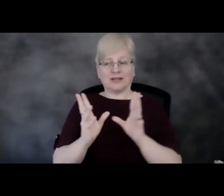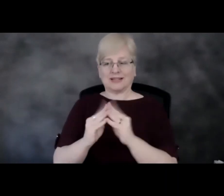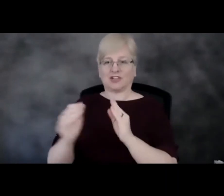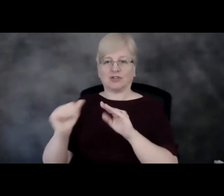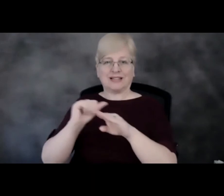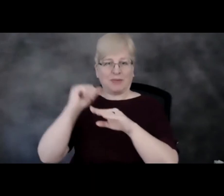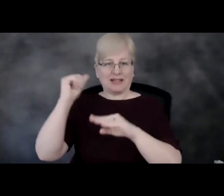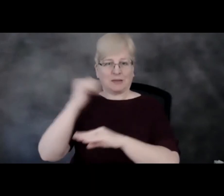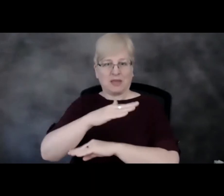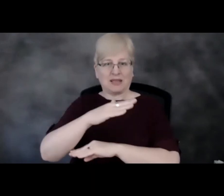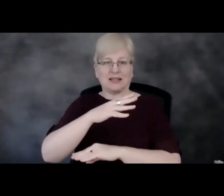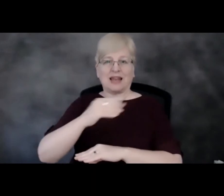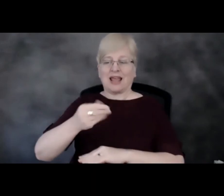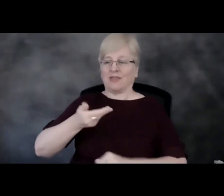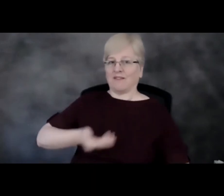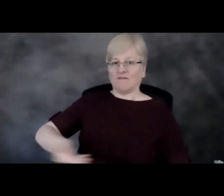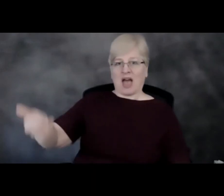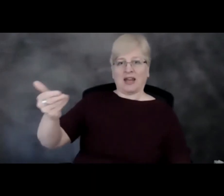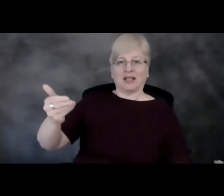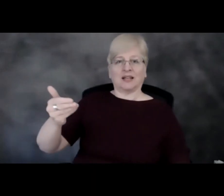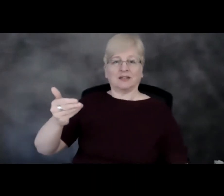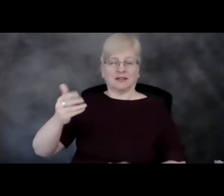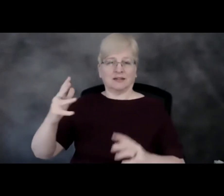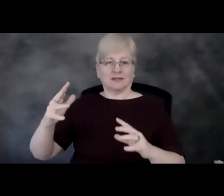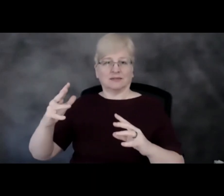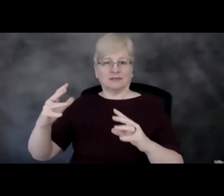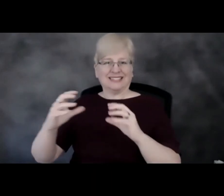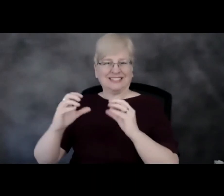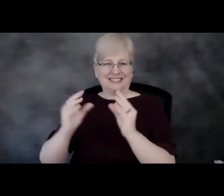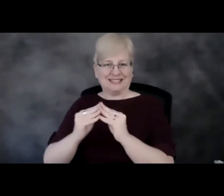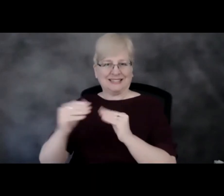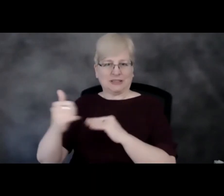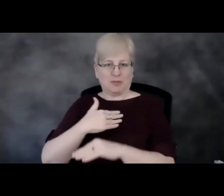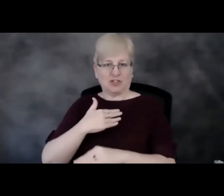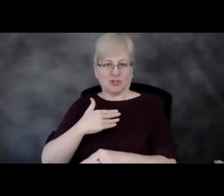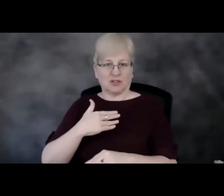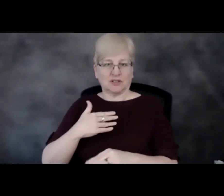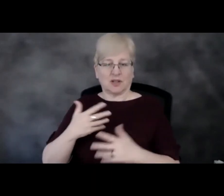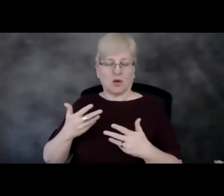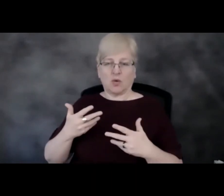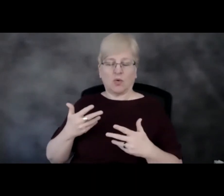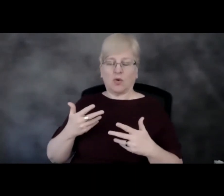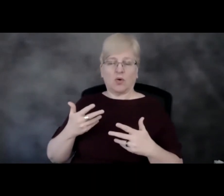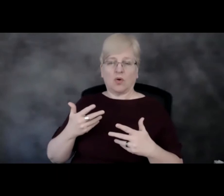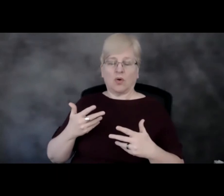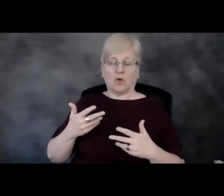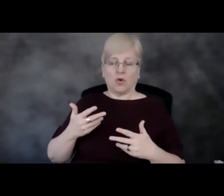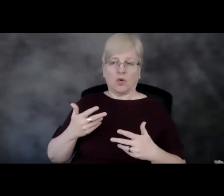17:36:49 the invited submissions. So rather than be presumptive that something with a